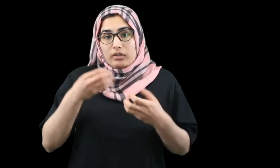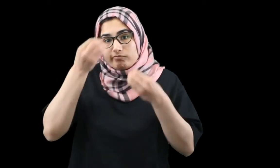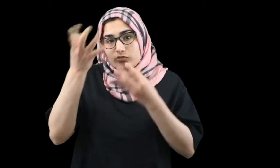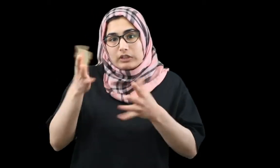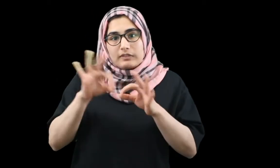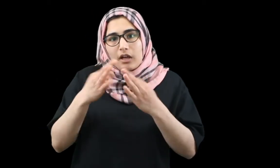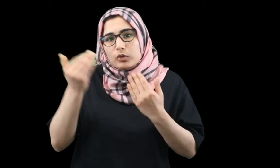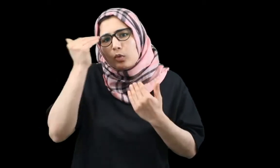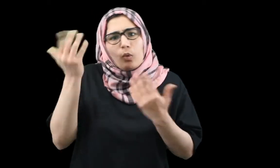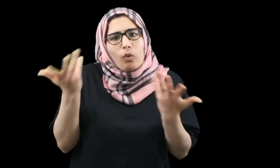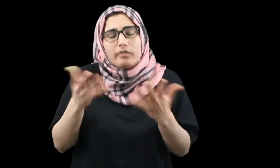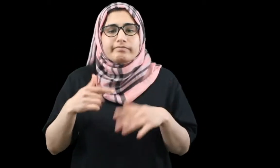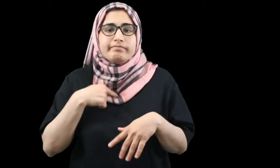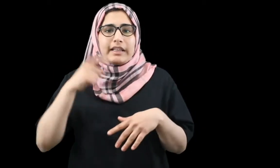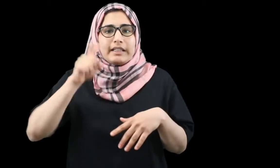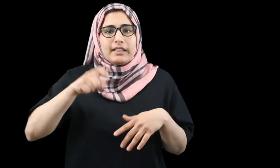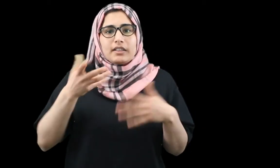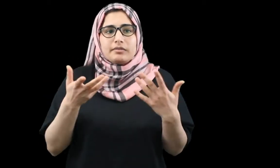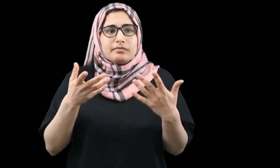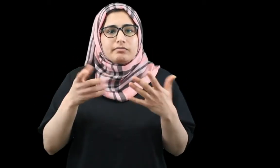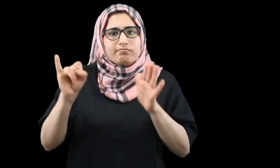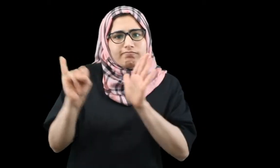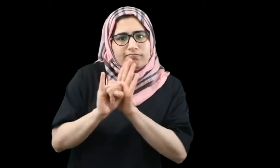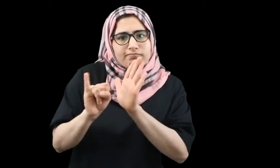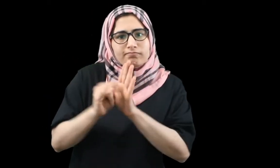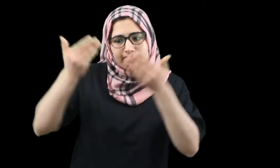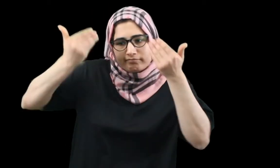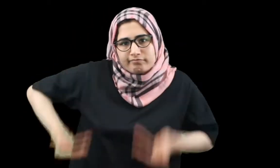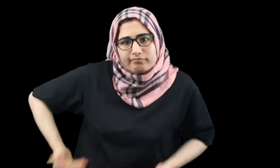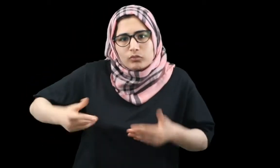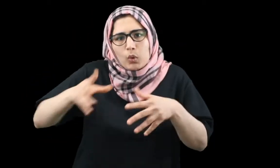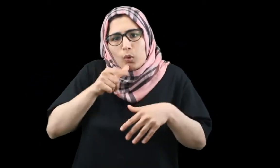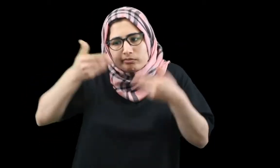What I would like my family to do is to accept my identity